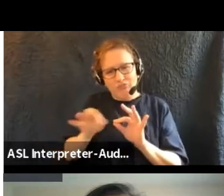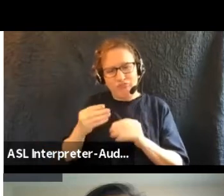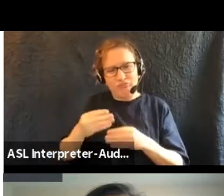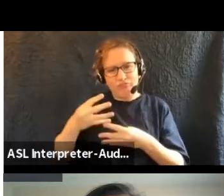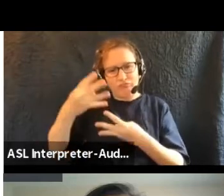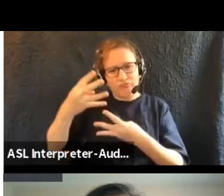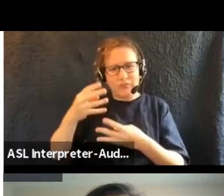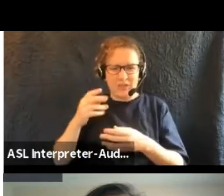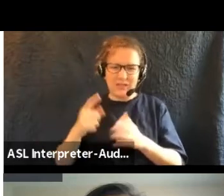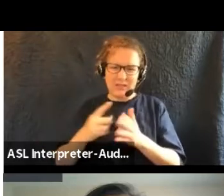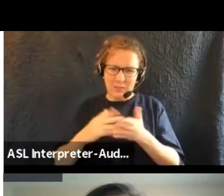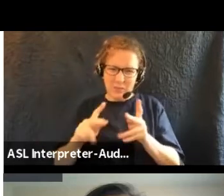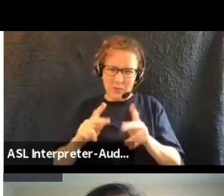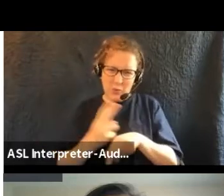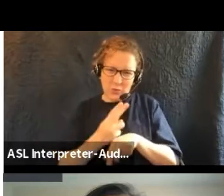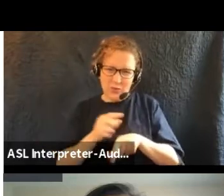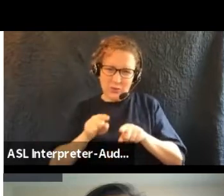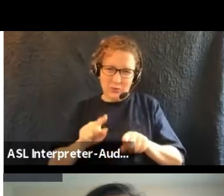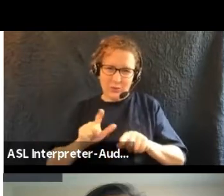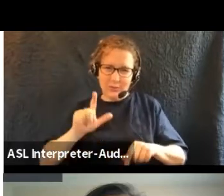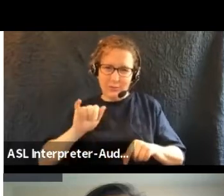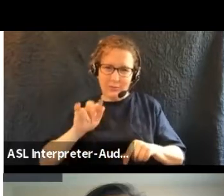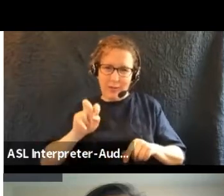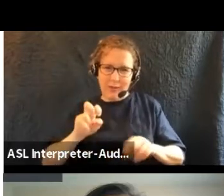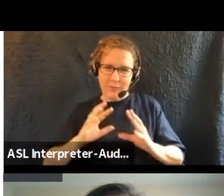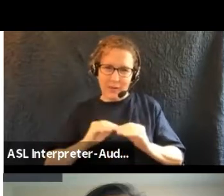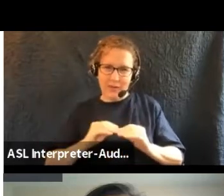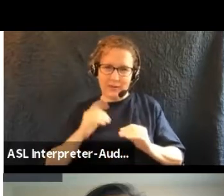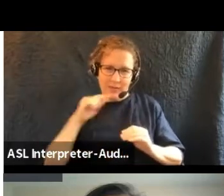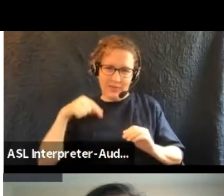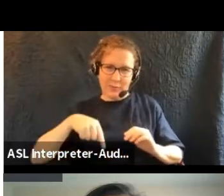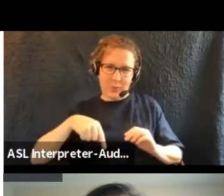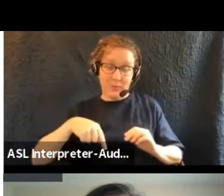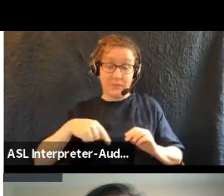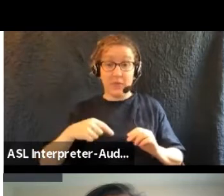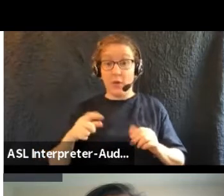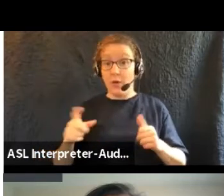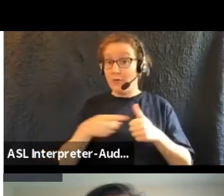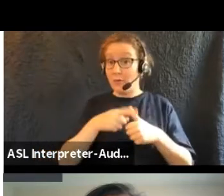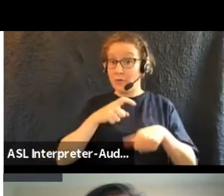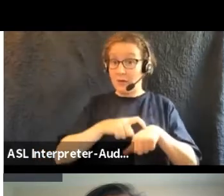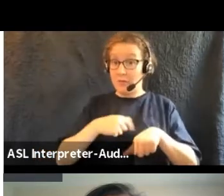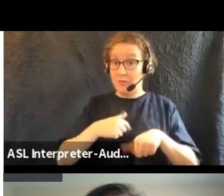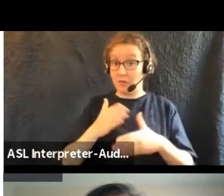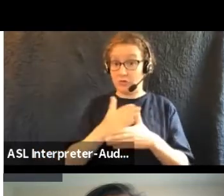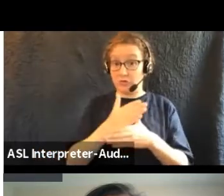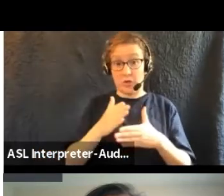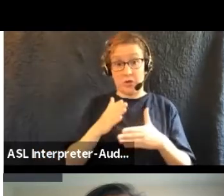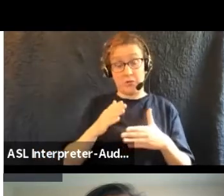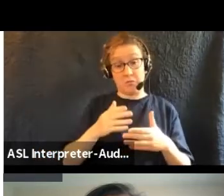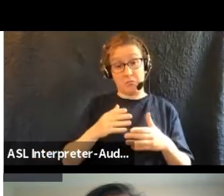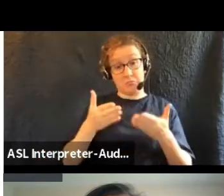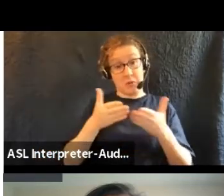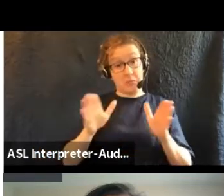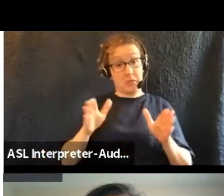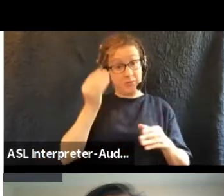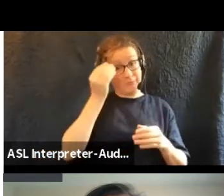It was also the first time I shared publicly about my own mobility issues.